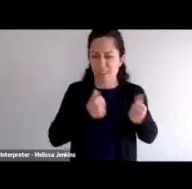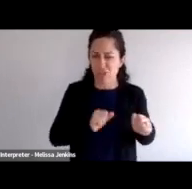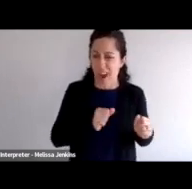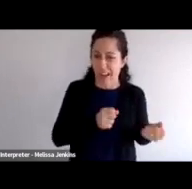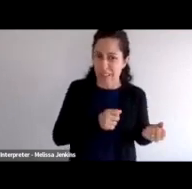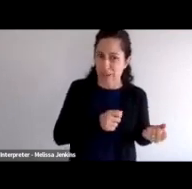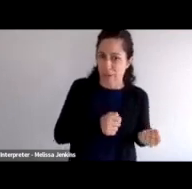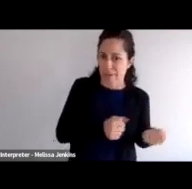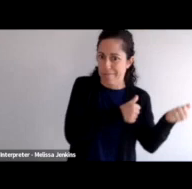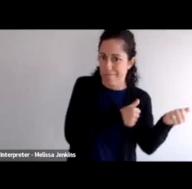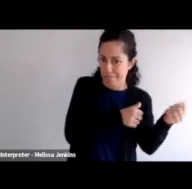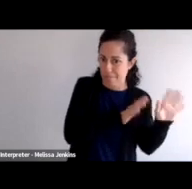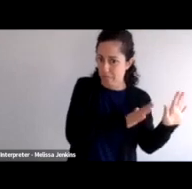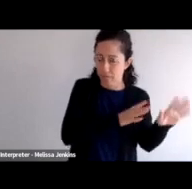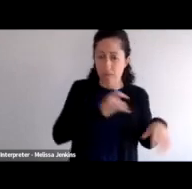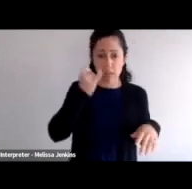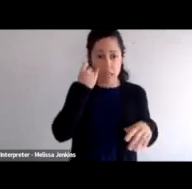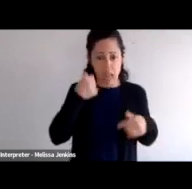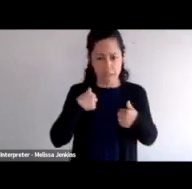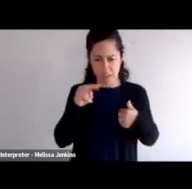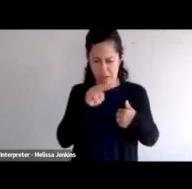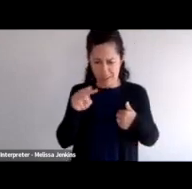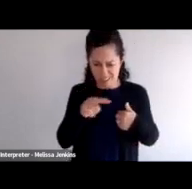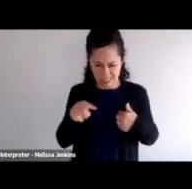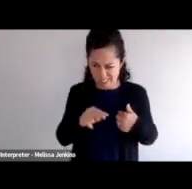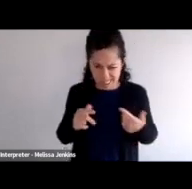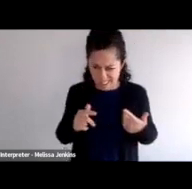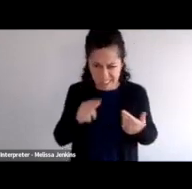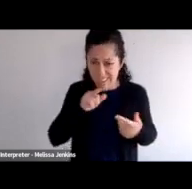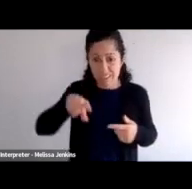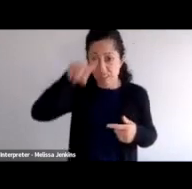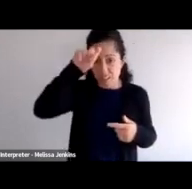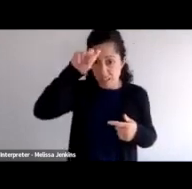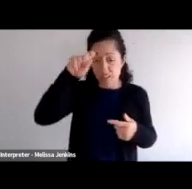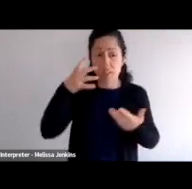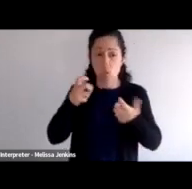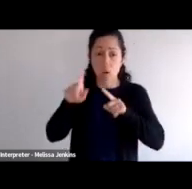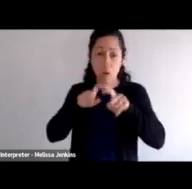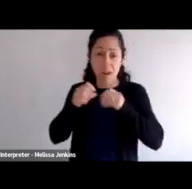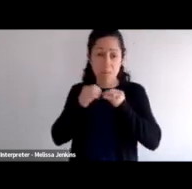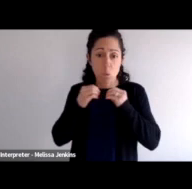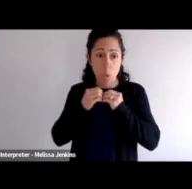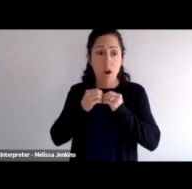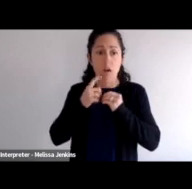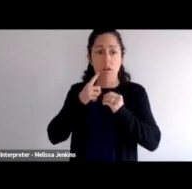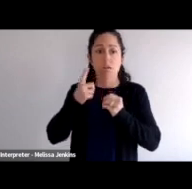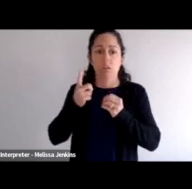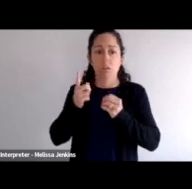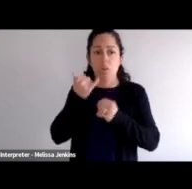investigator who's in, listed at the top. There are several pages to the consent. When you get